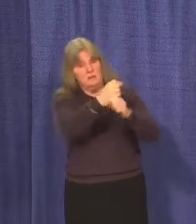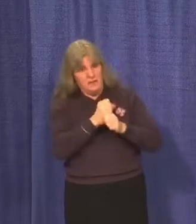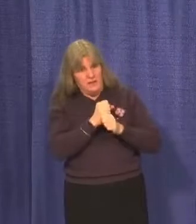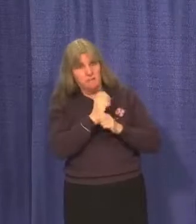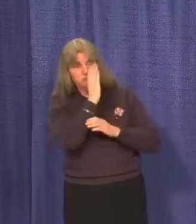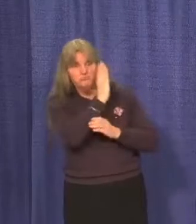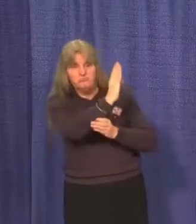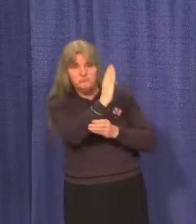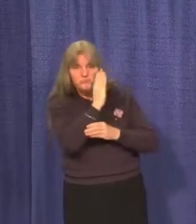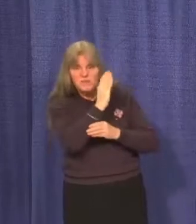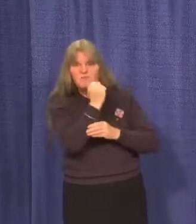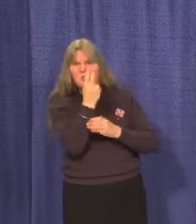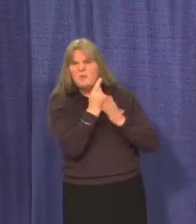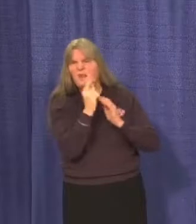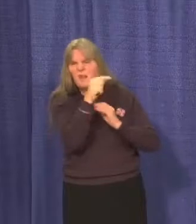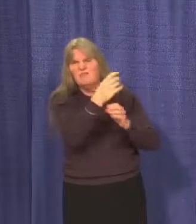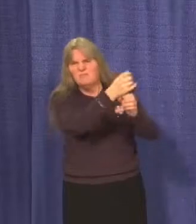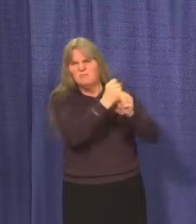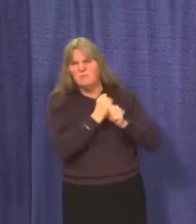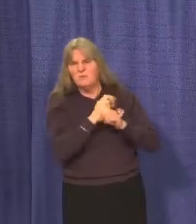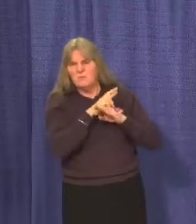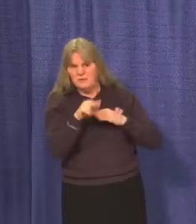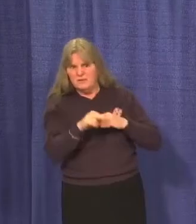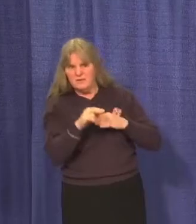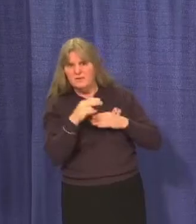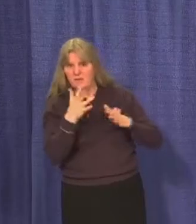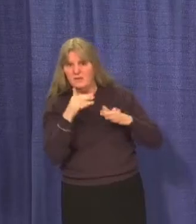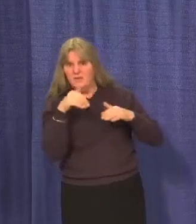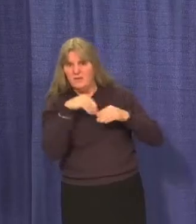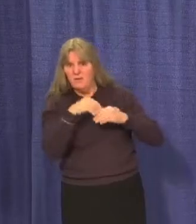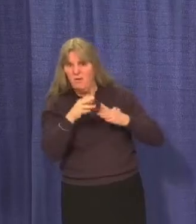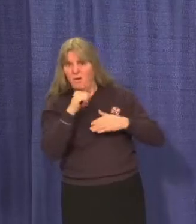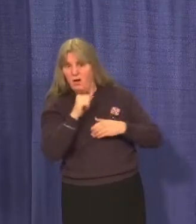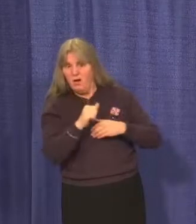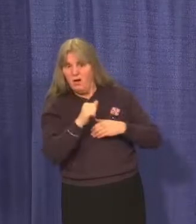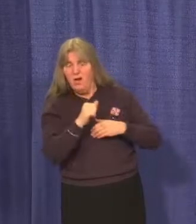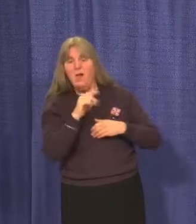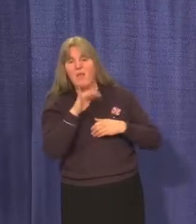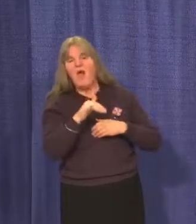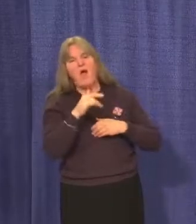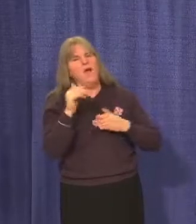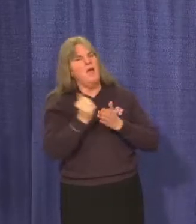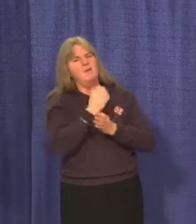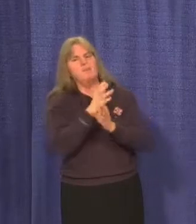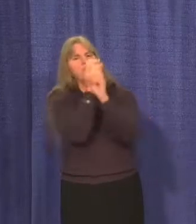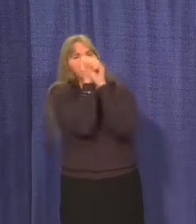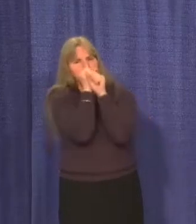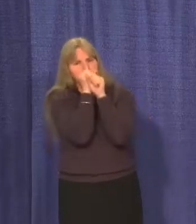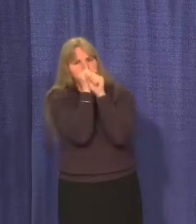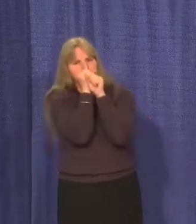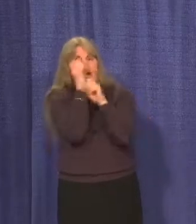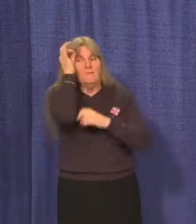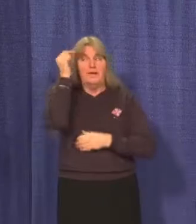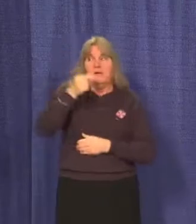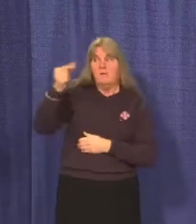will receive your own results a few weeks later and all results in personal data will be protected under the Federal